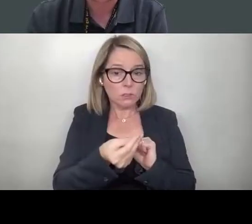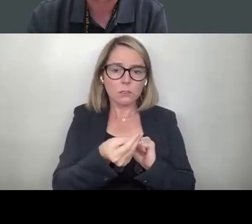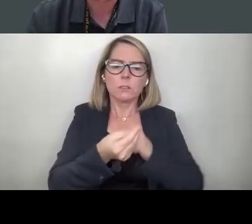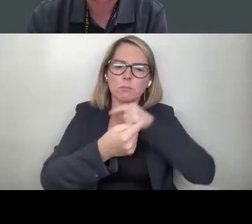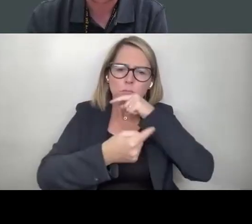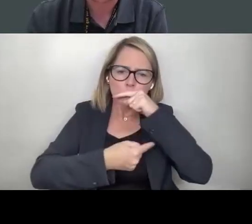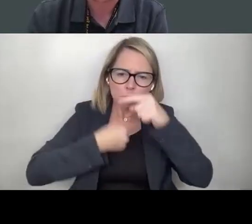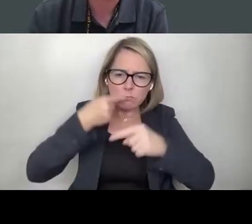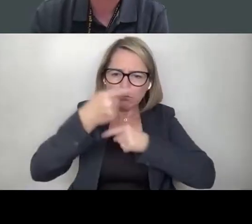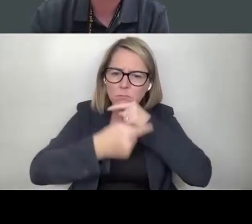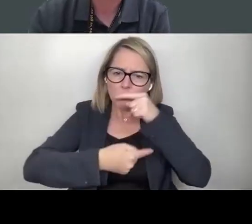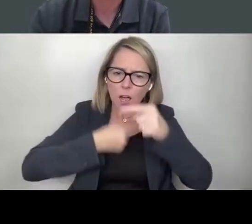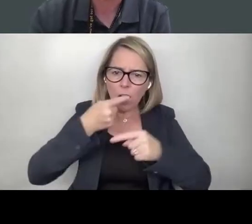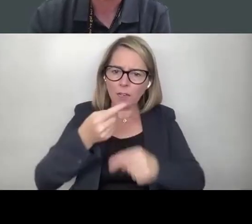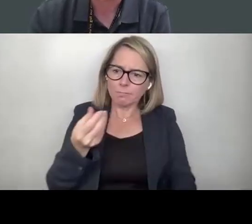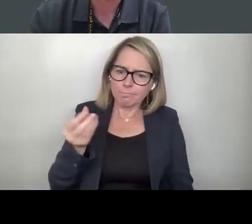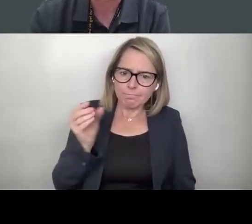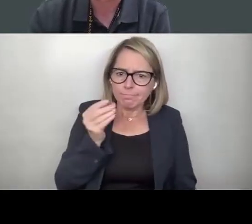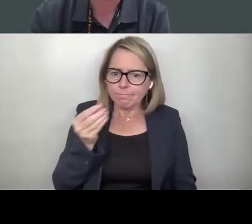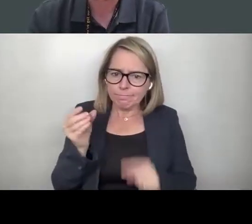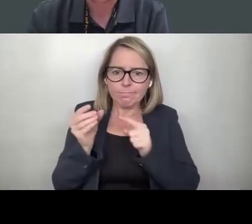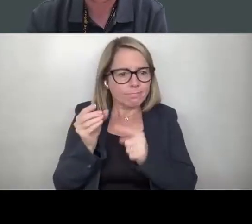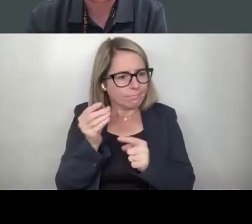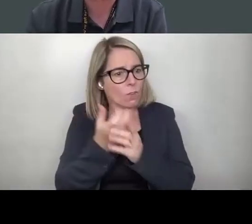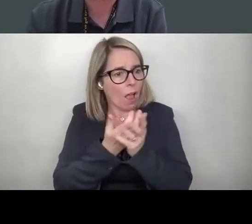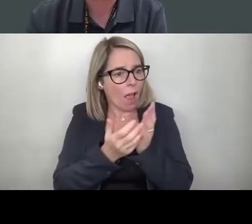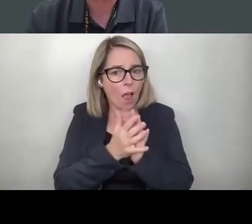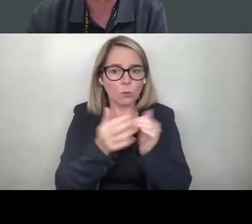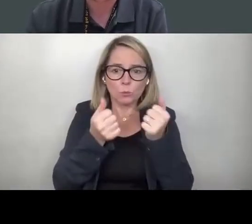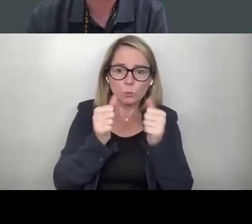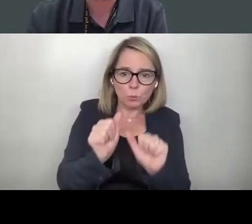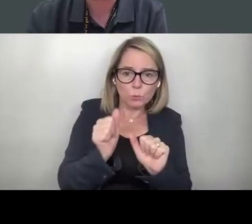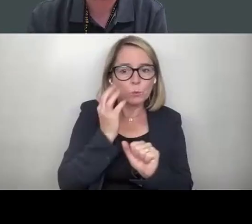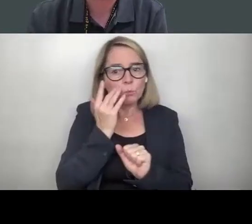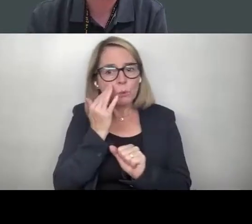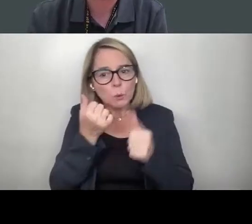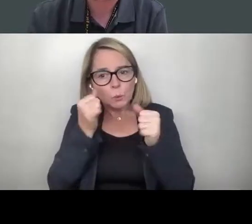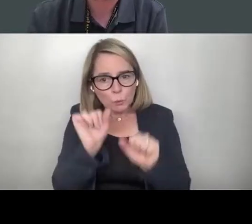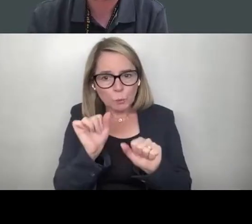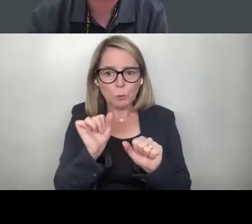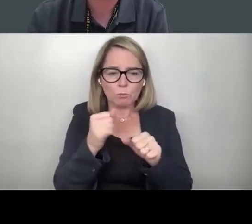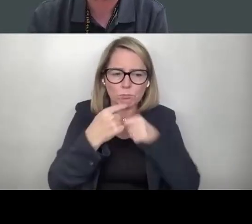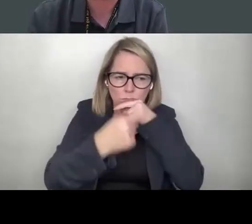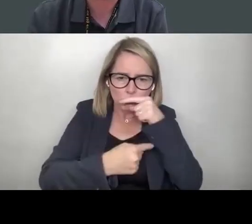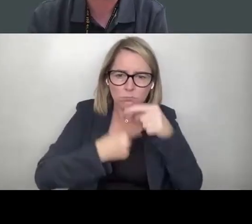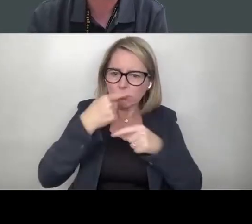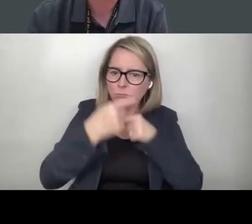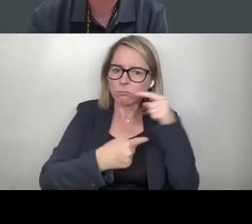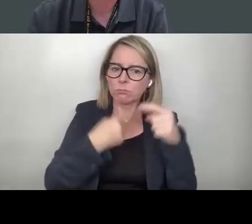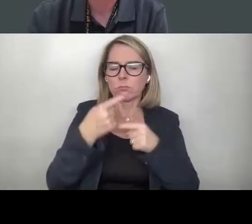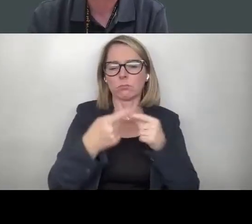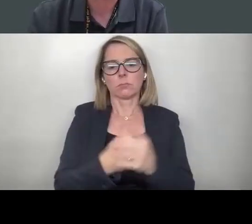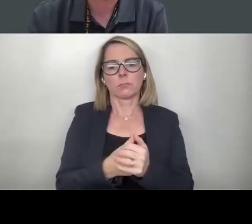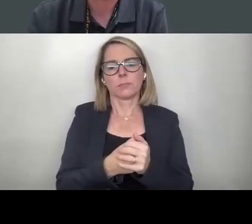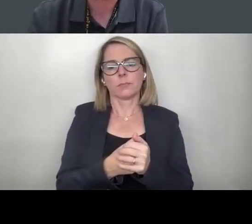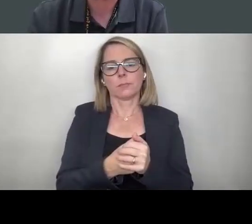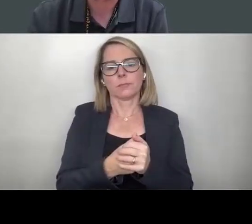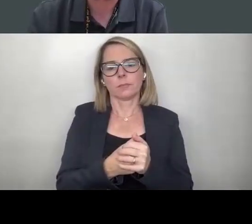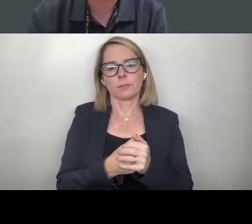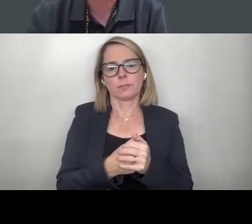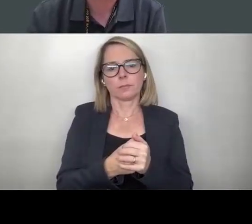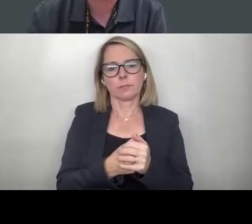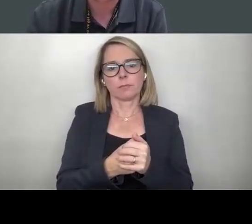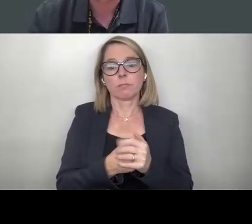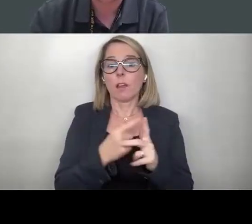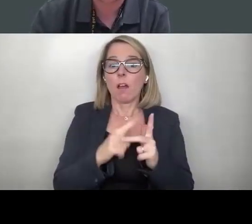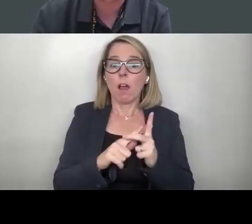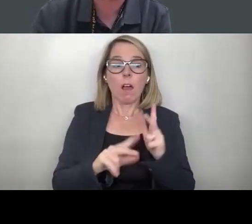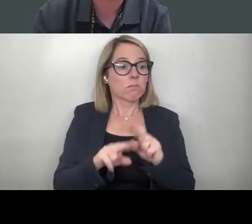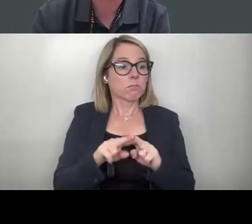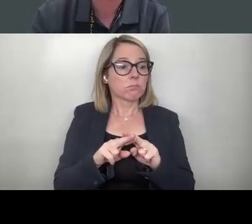to go about using that. And I think if there's any kind of documents or information that they